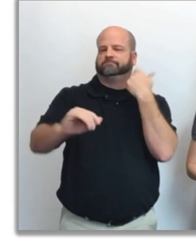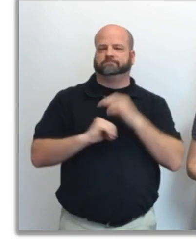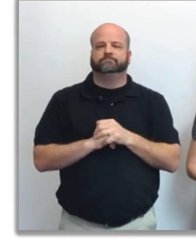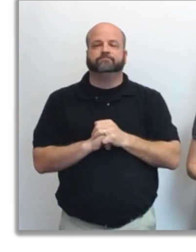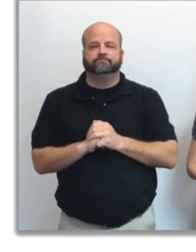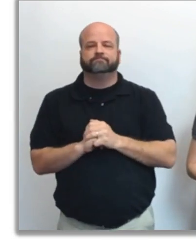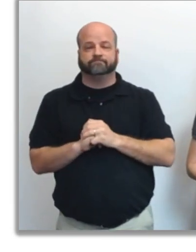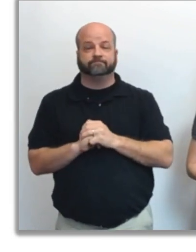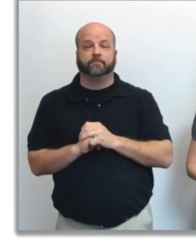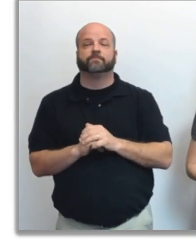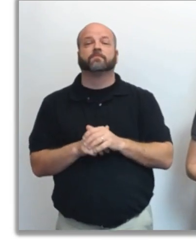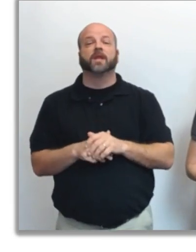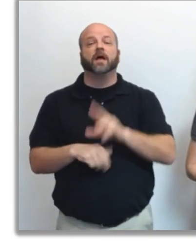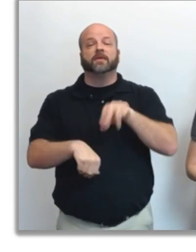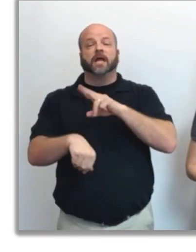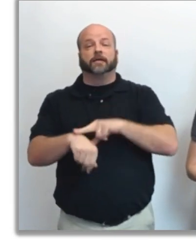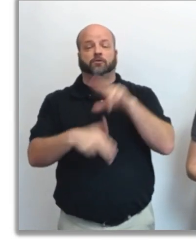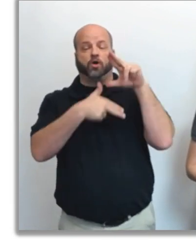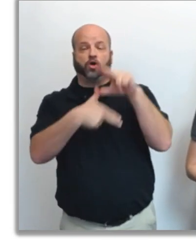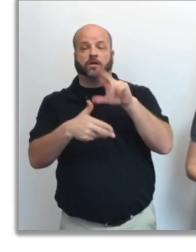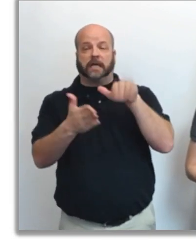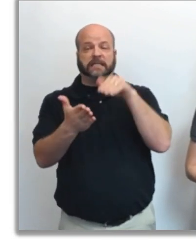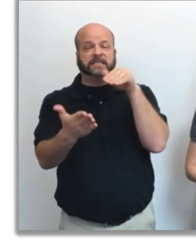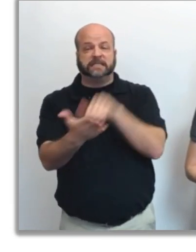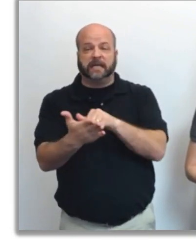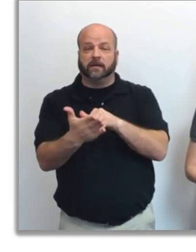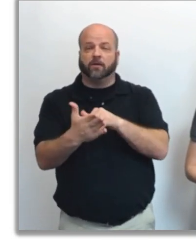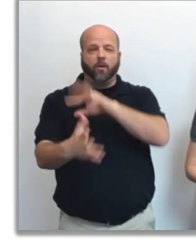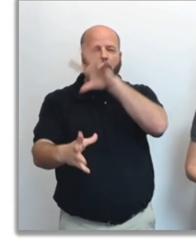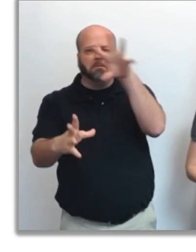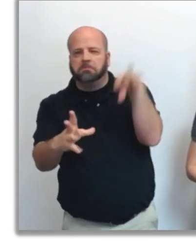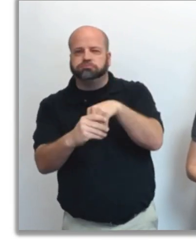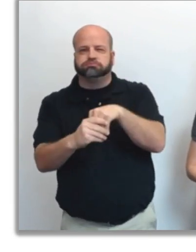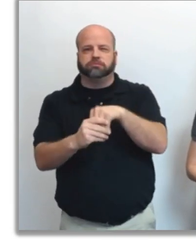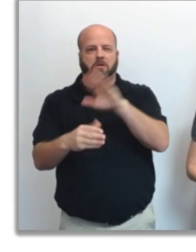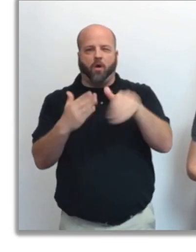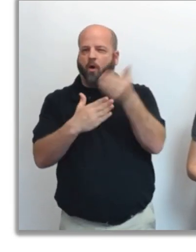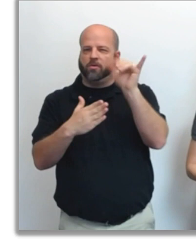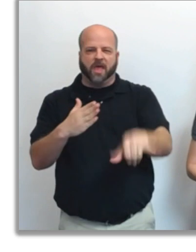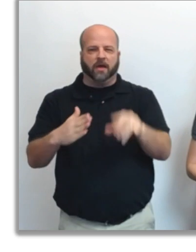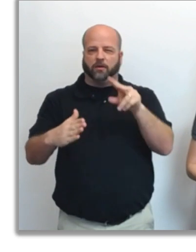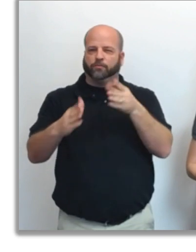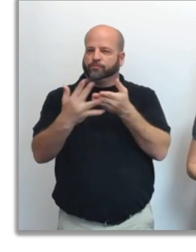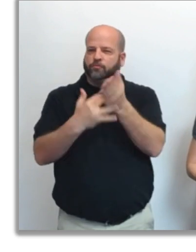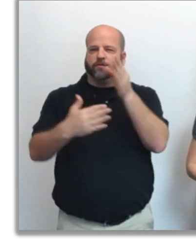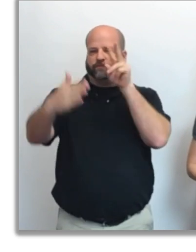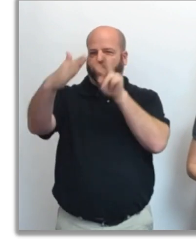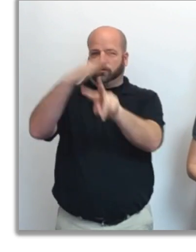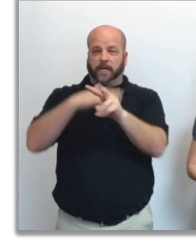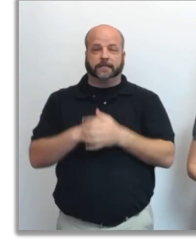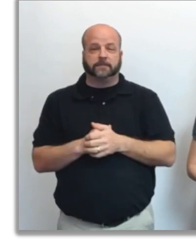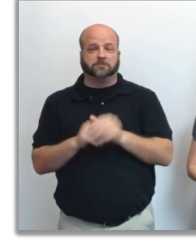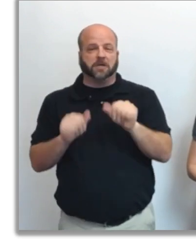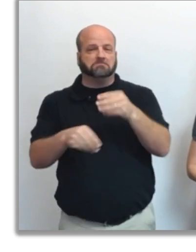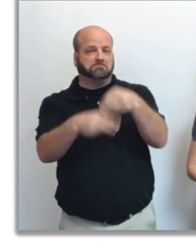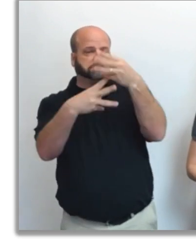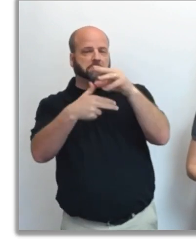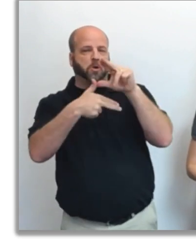The National Hurricane Center includes all of these hazards in their forecast, which you can find at hurricanes dot gov.